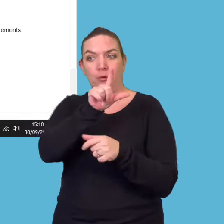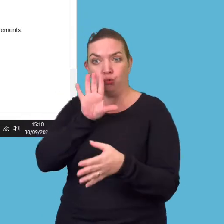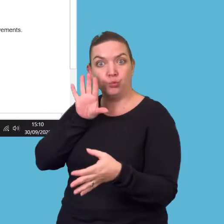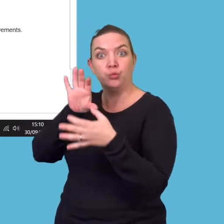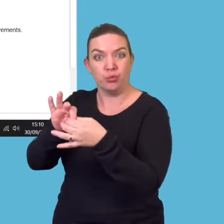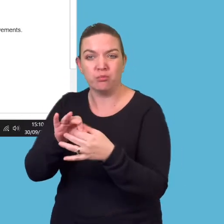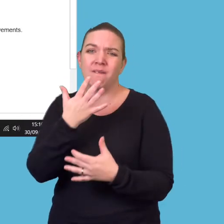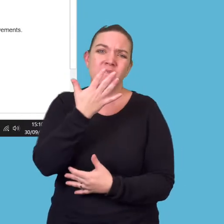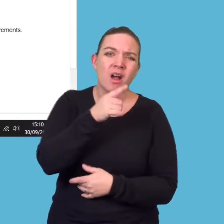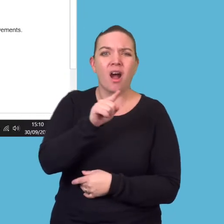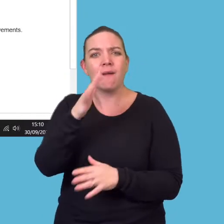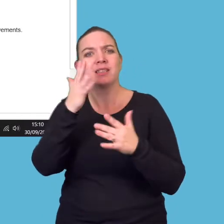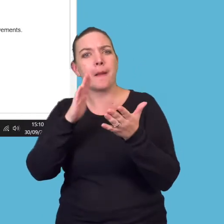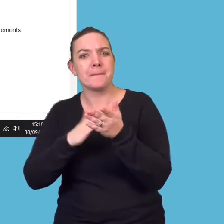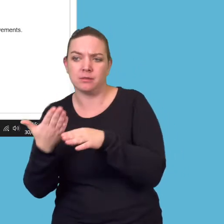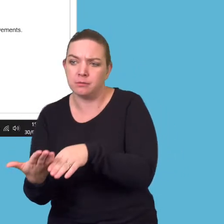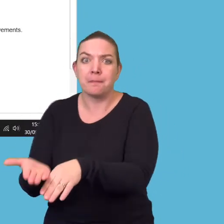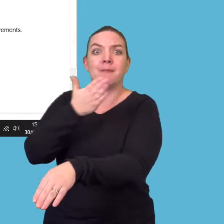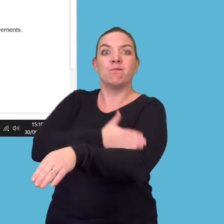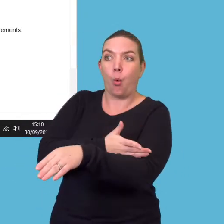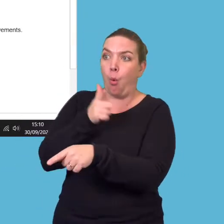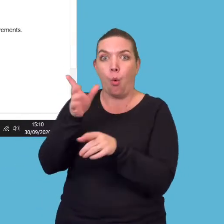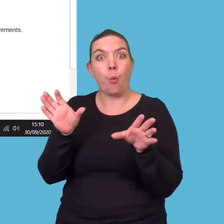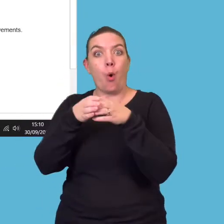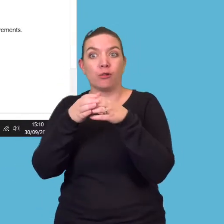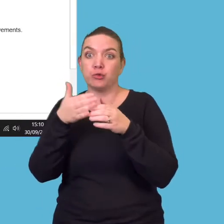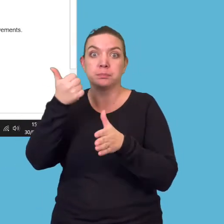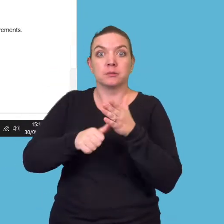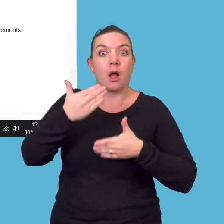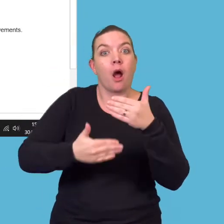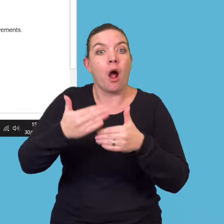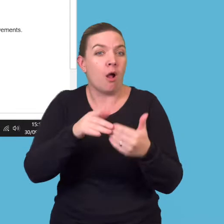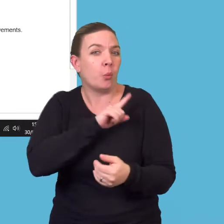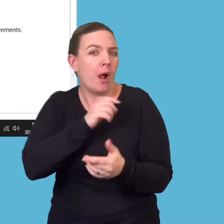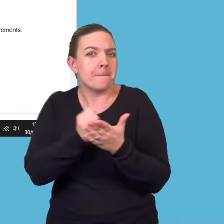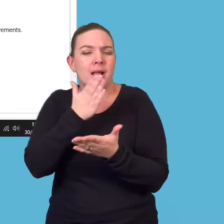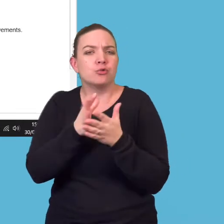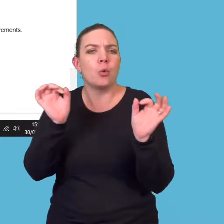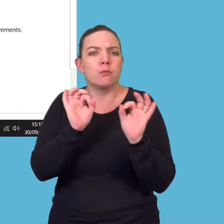To join the session you can either click, or you can right-click, and copy the hyperlink.